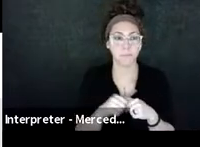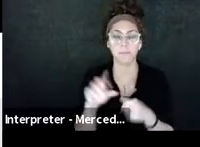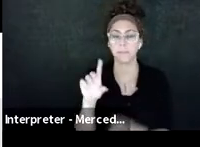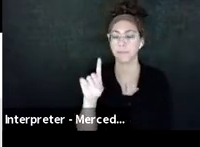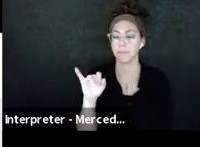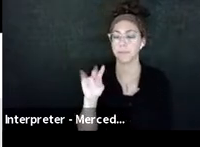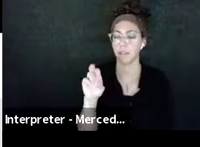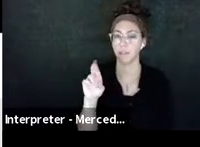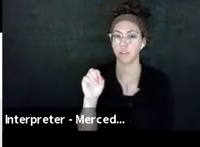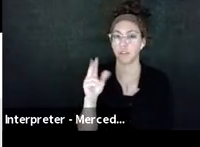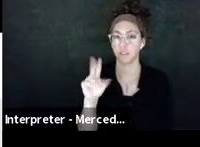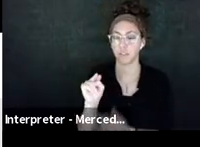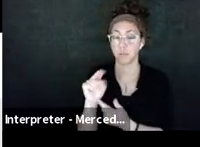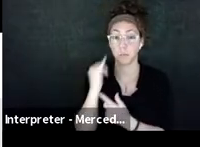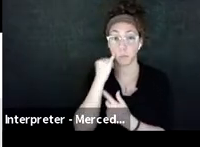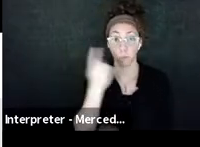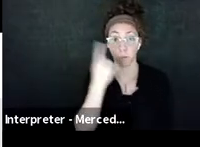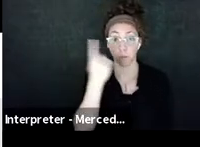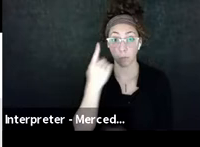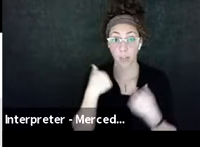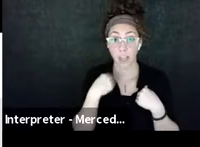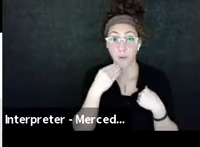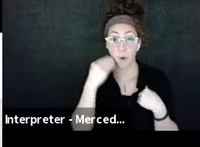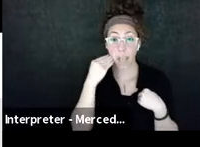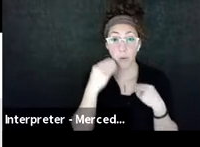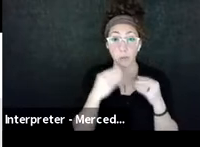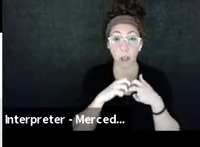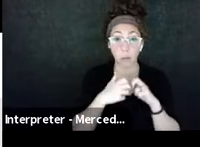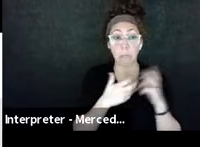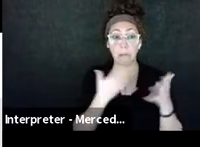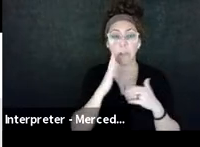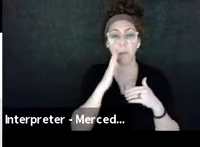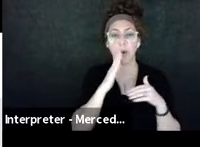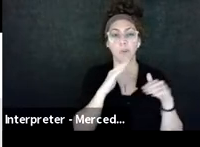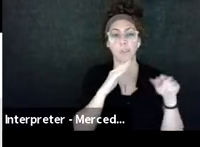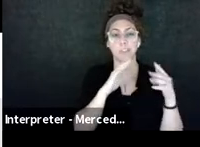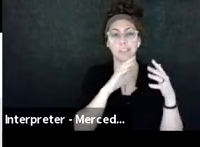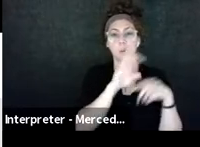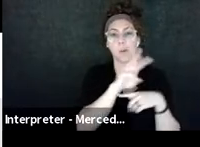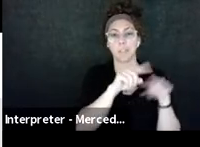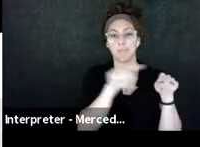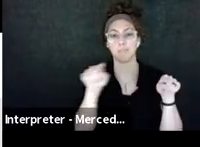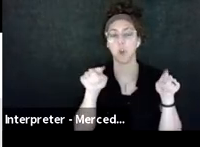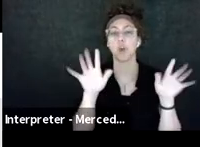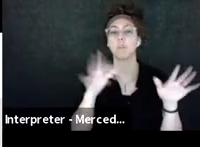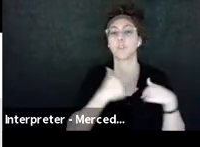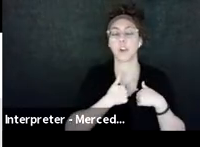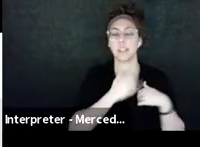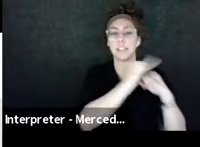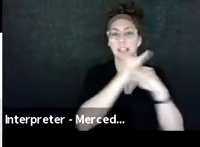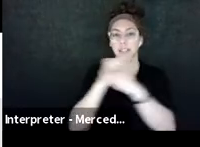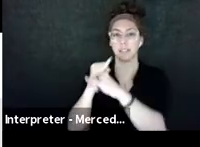maria.rodriguez: Is experiencing the housing crisis, they'll go to one of the access sides, depending on the client situation. They were always trying to ask them questions of, you know, if it's someone